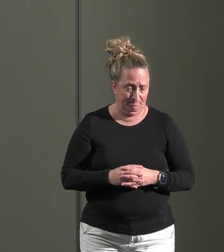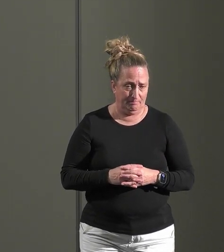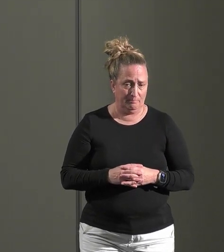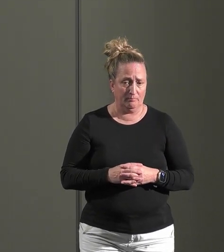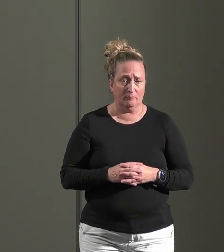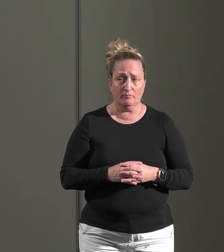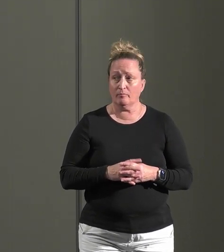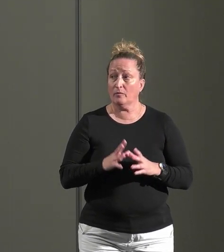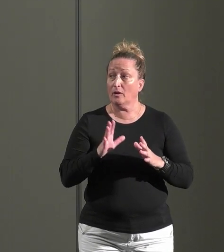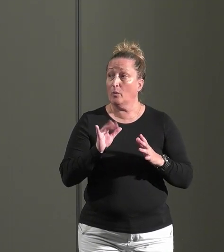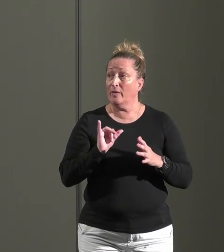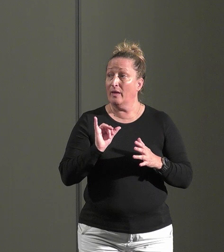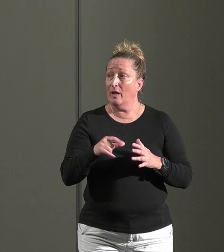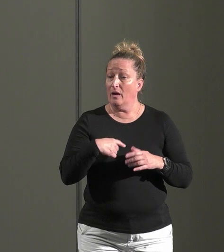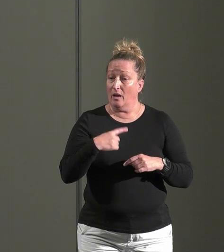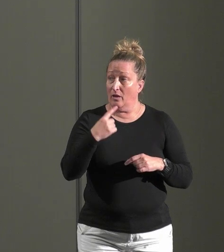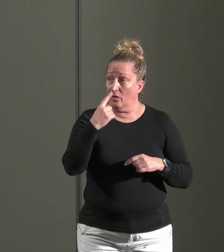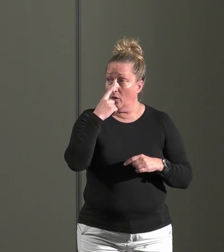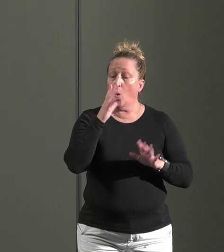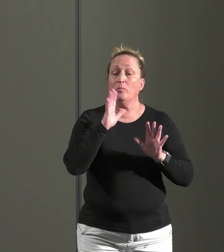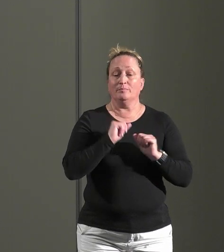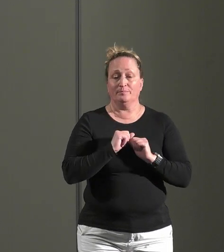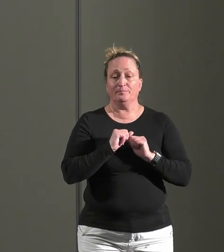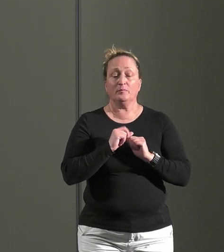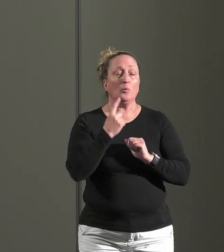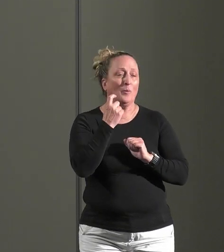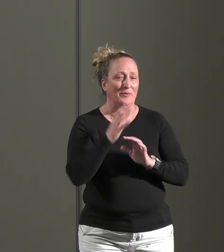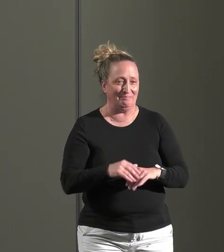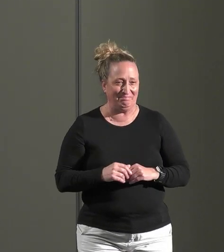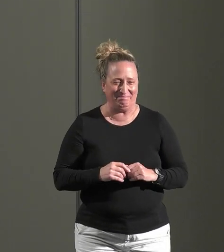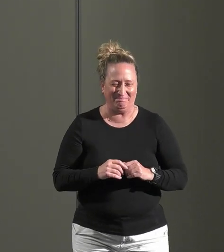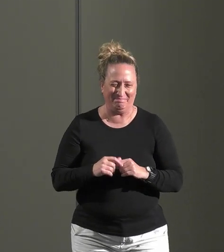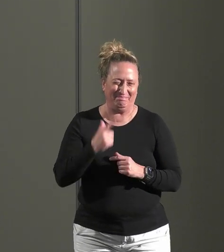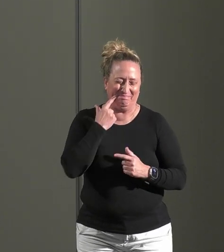And with that, I think -- oh. One more. .